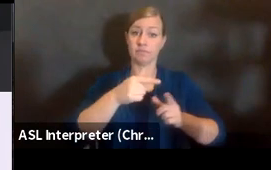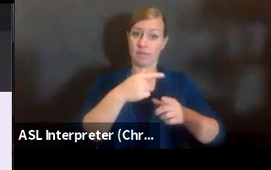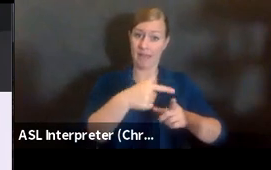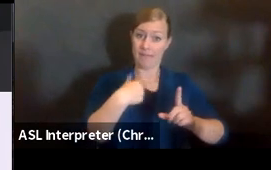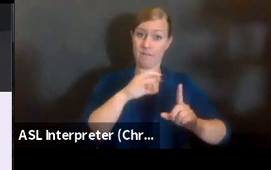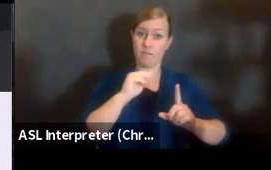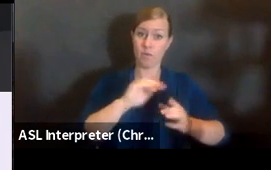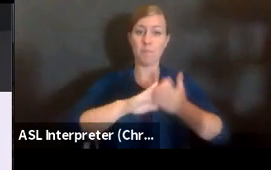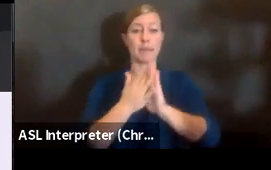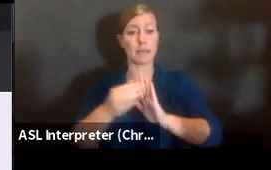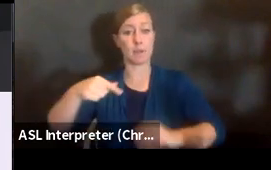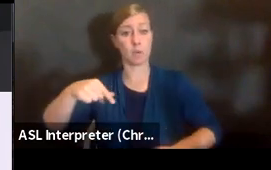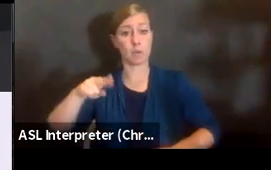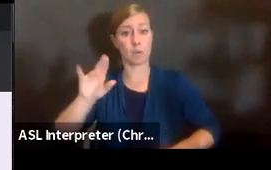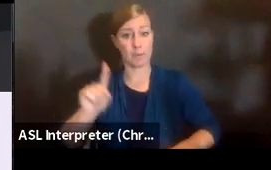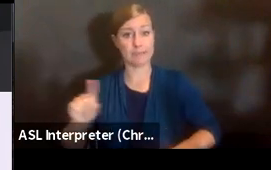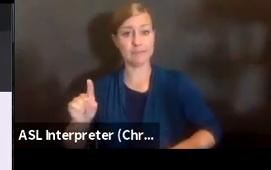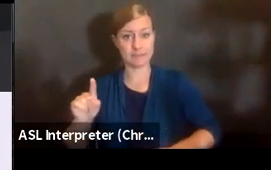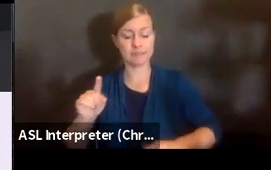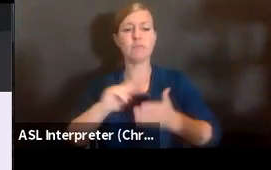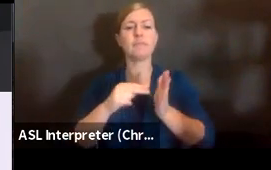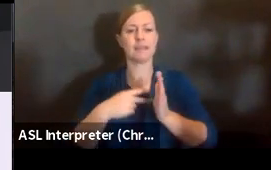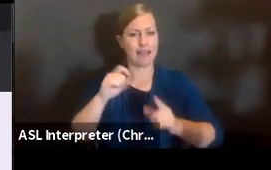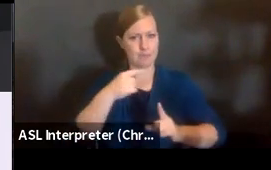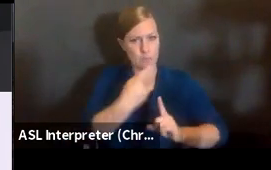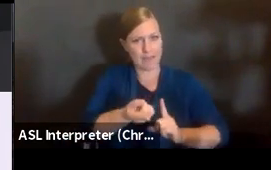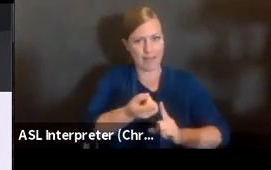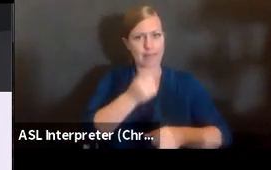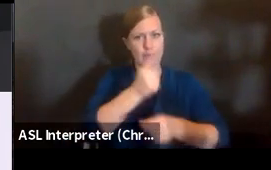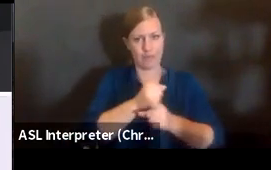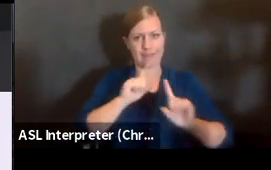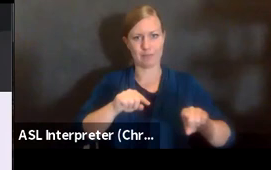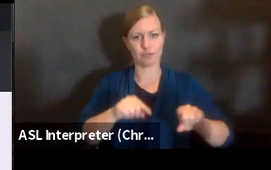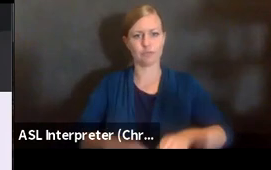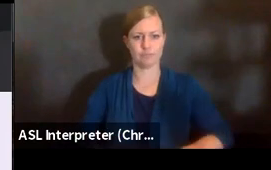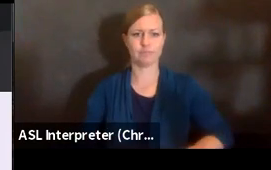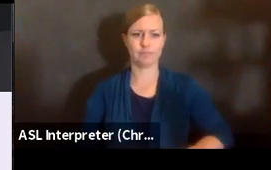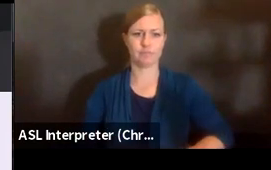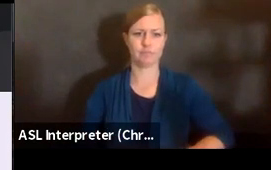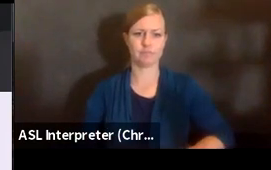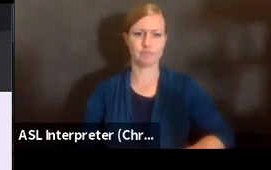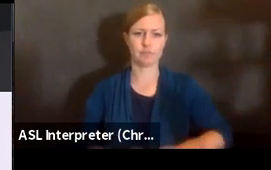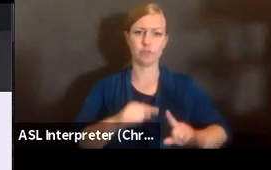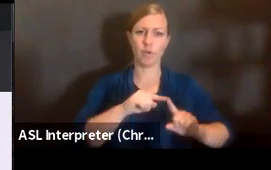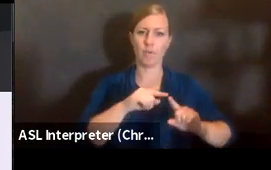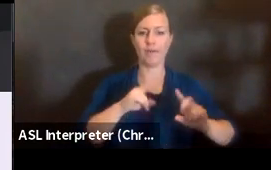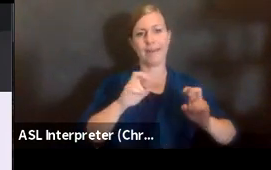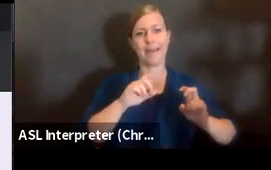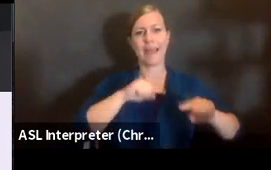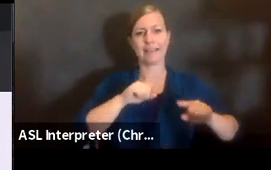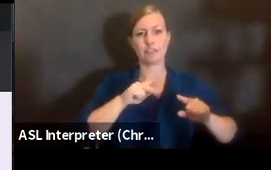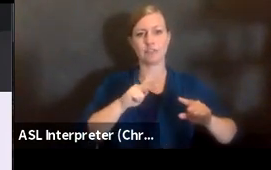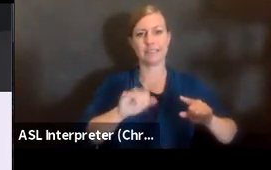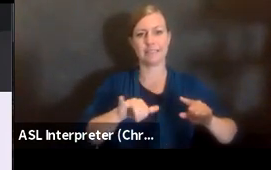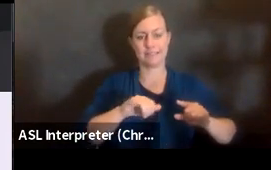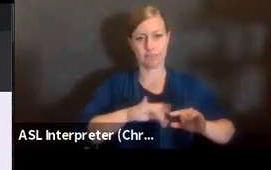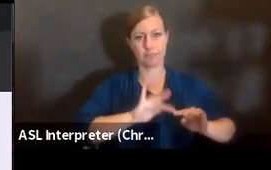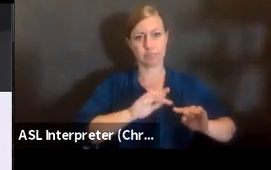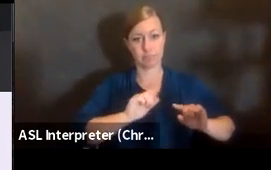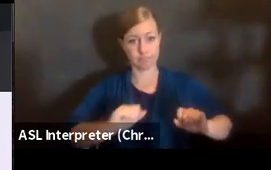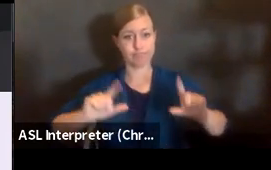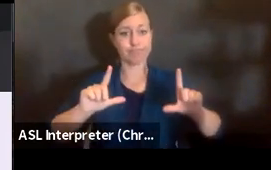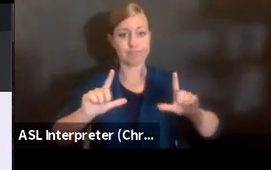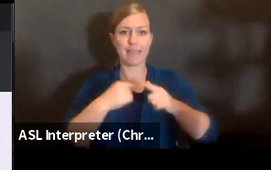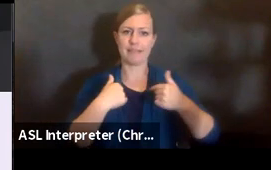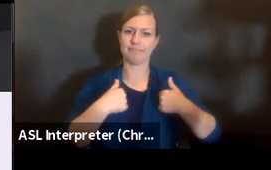Katherine Livick - ESD 112: I have to actually tell it what the right answer is. So I have to click answer key and then I have to decide which is the right answer.